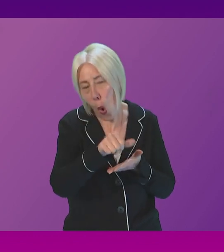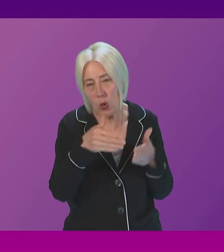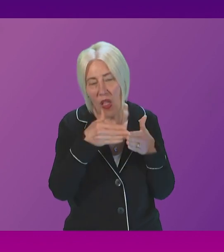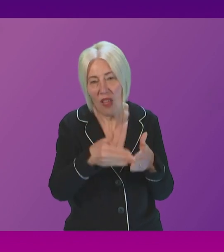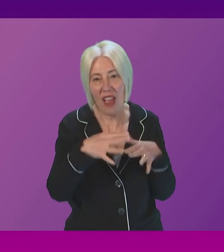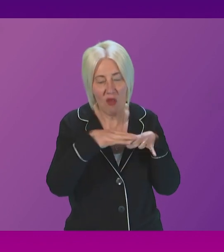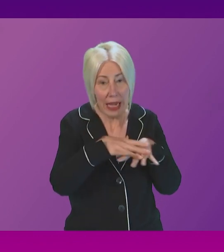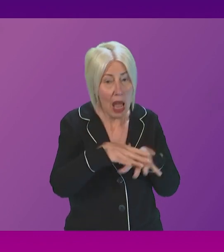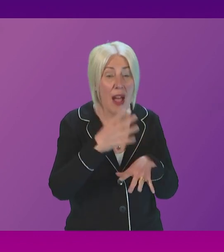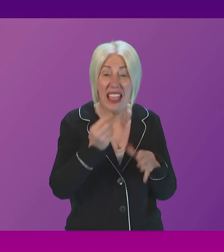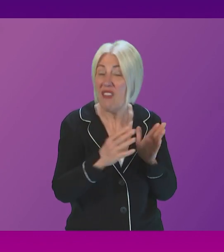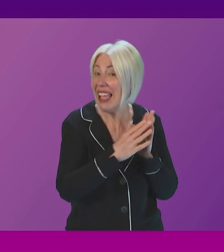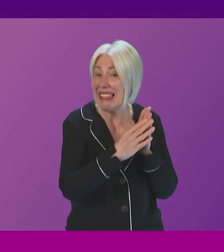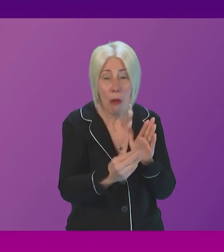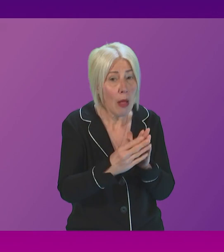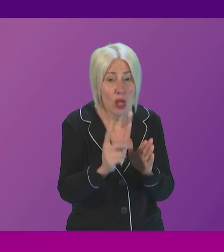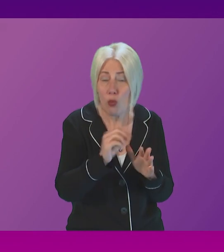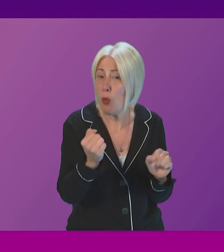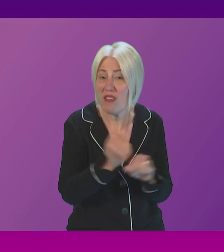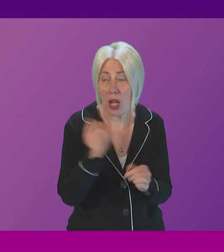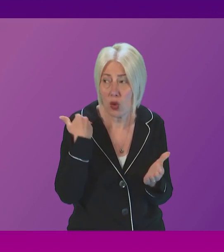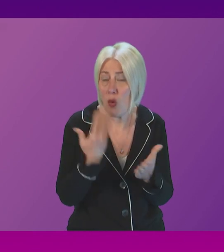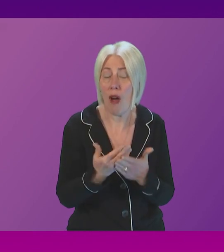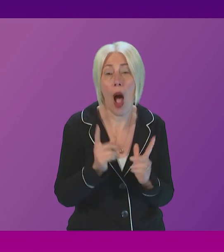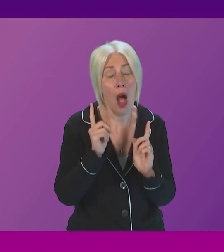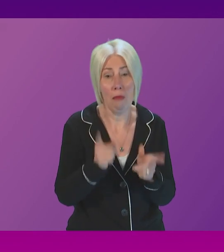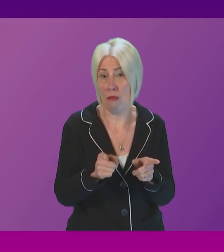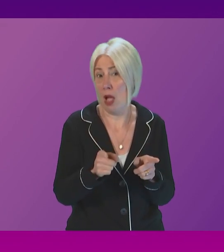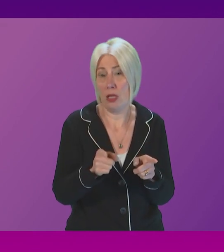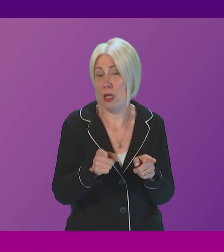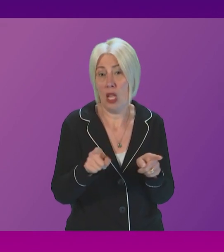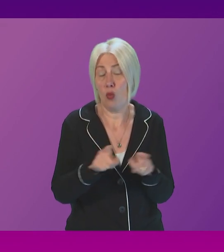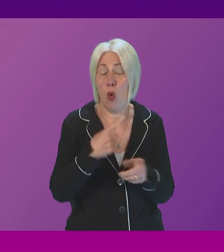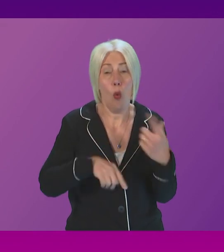of the action that we have taken, including the fact that we have committed investment